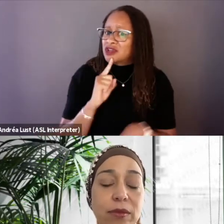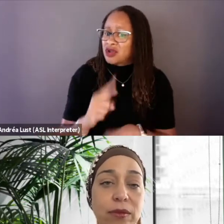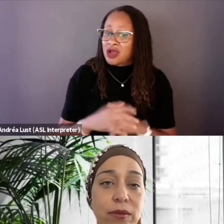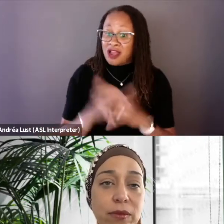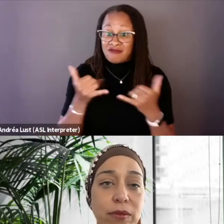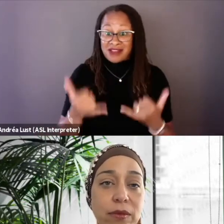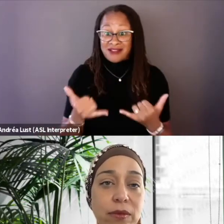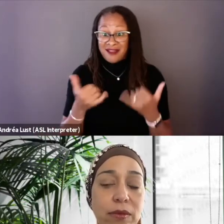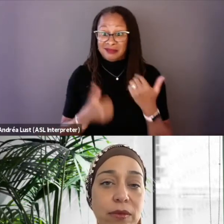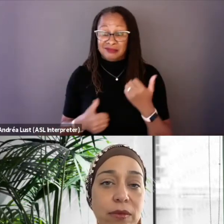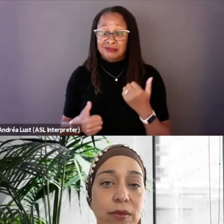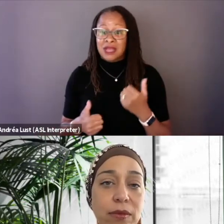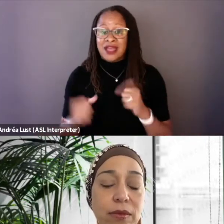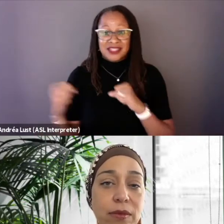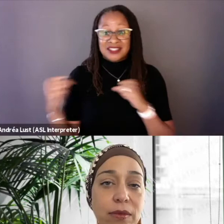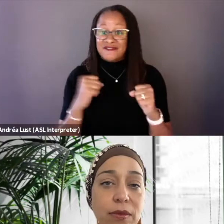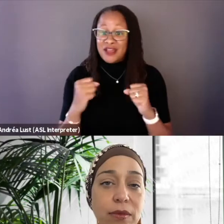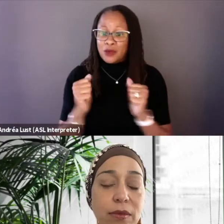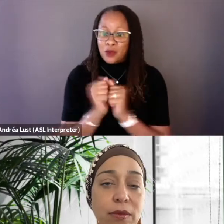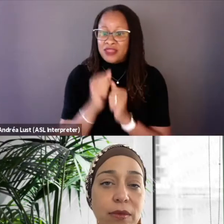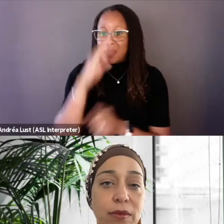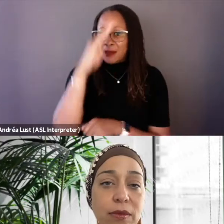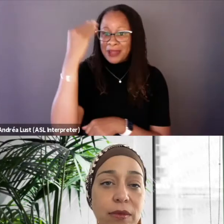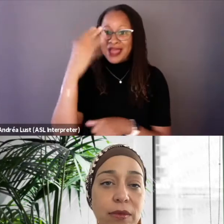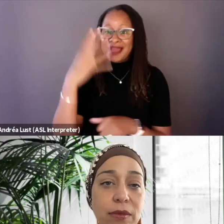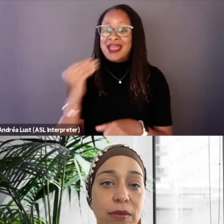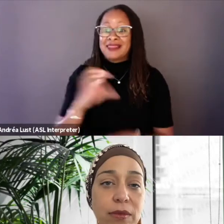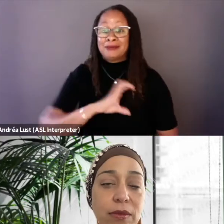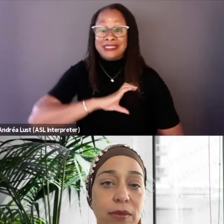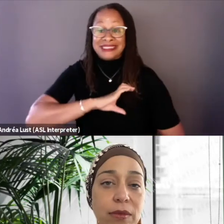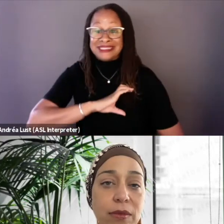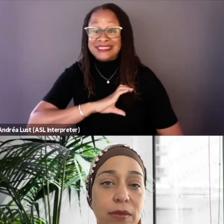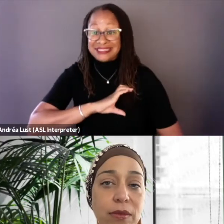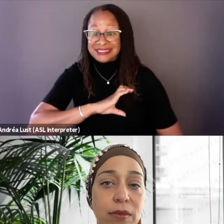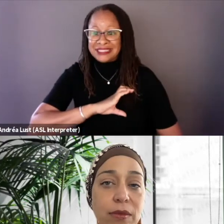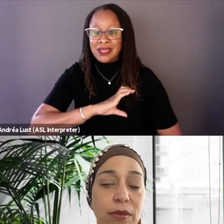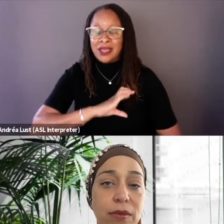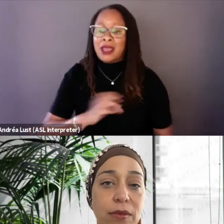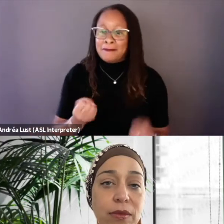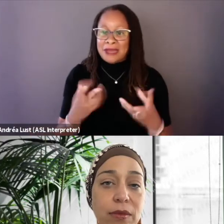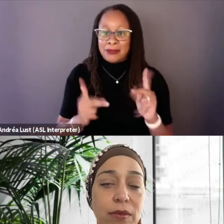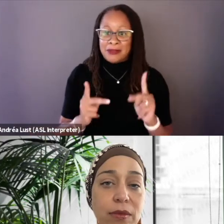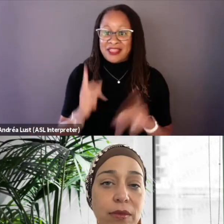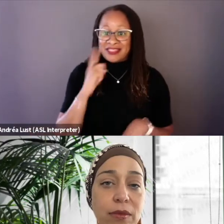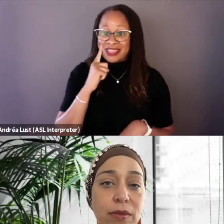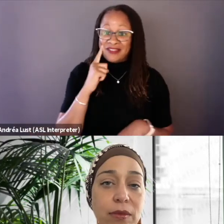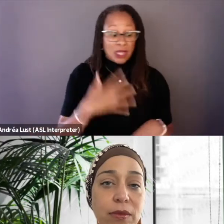like the fight with black people and the police. A lot of people look at it as a white and black struggle. It's not.